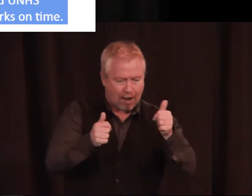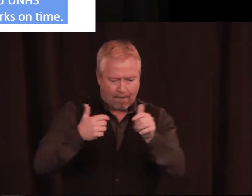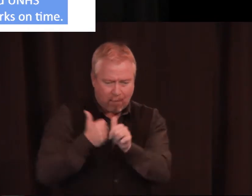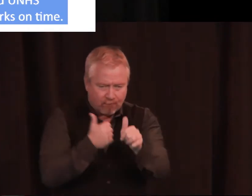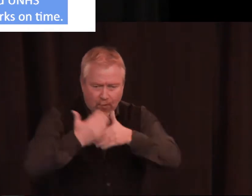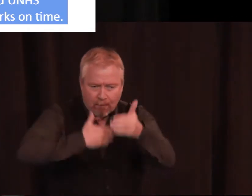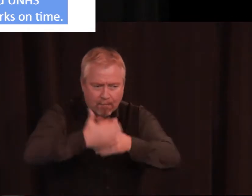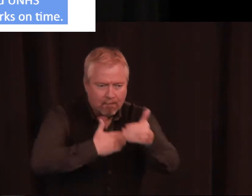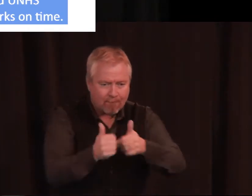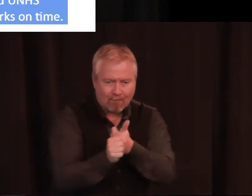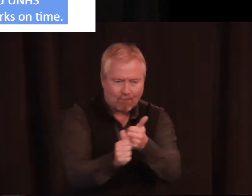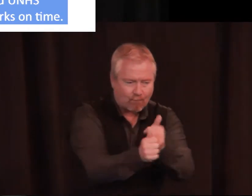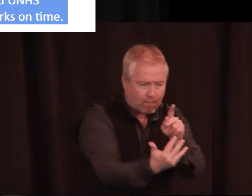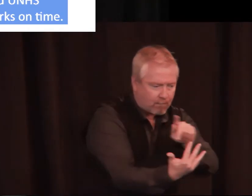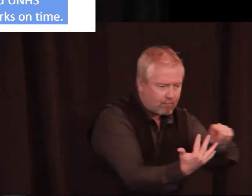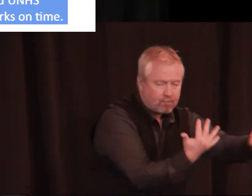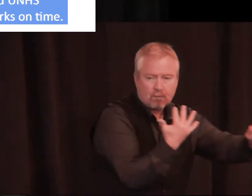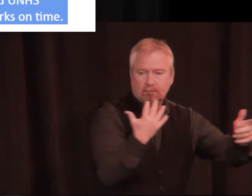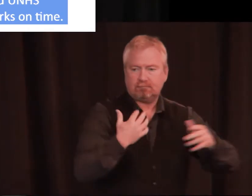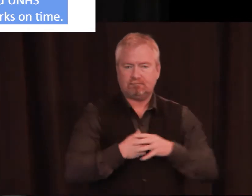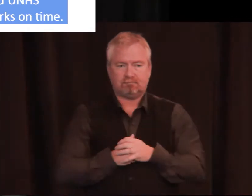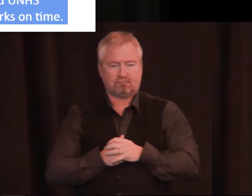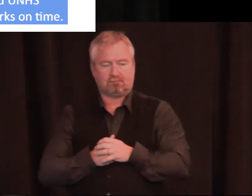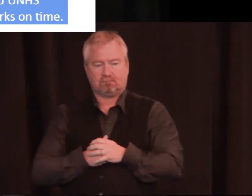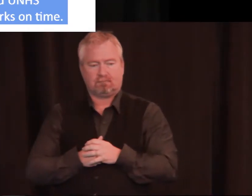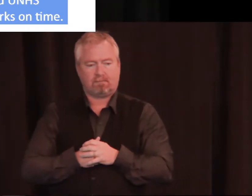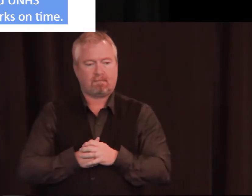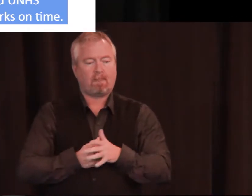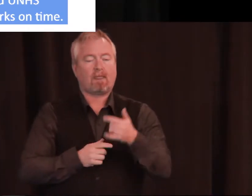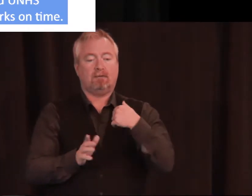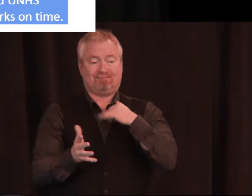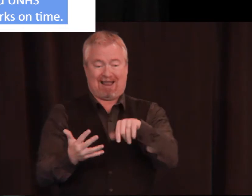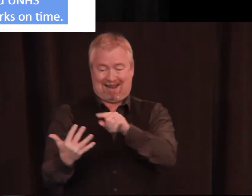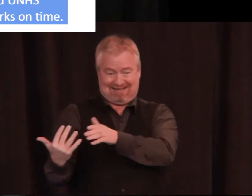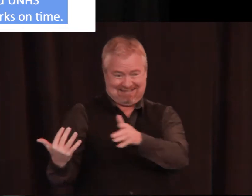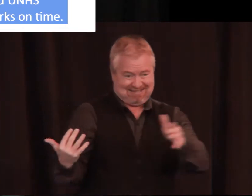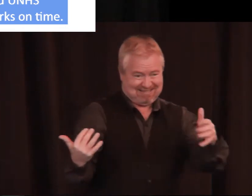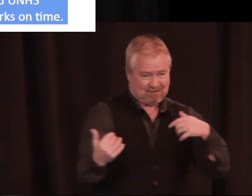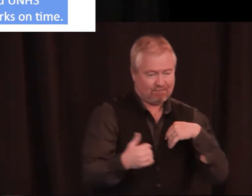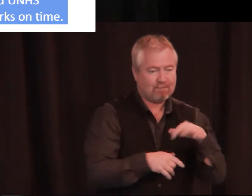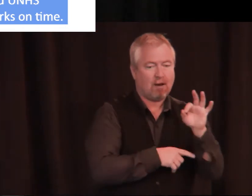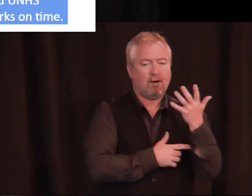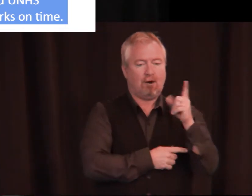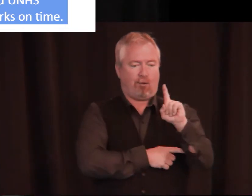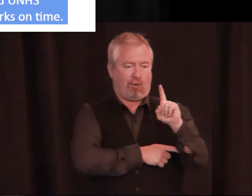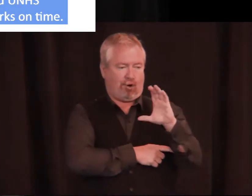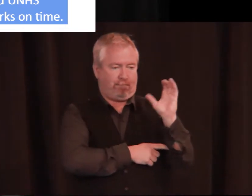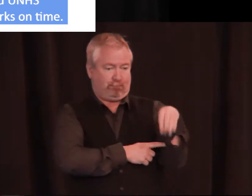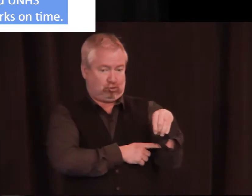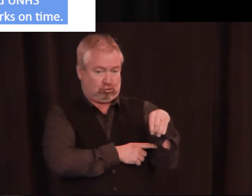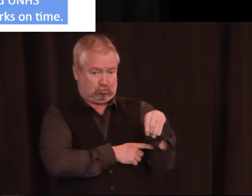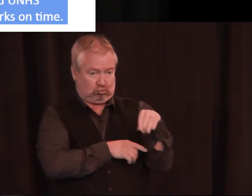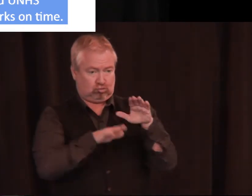So, what we found was, now, not surprisingly, 100% of the children, of this sample,